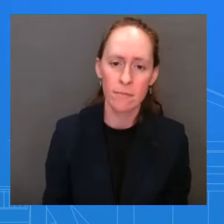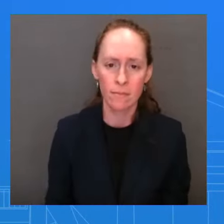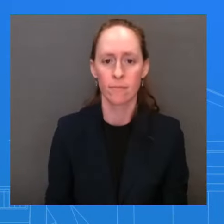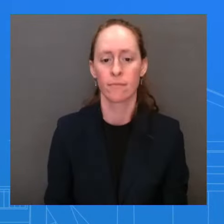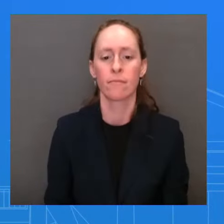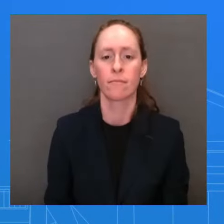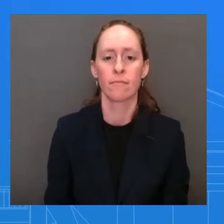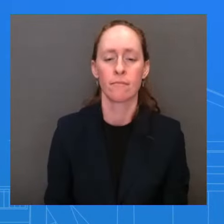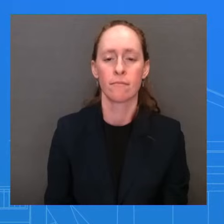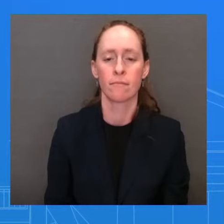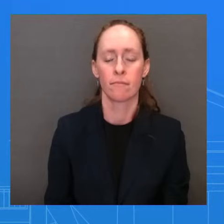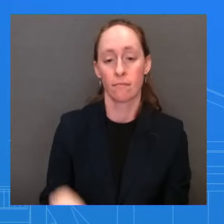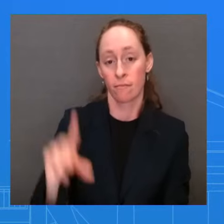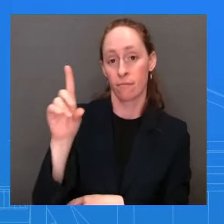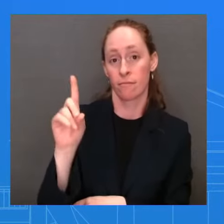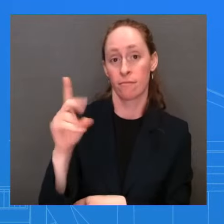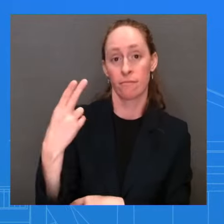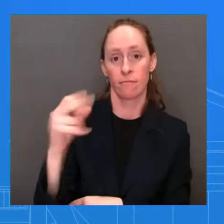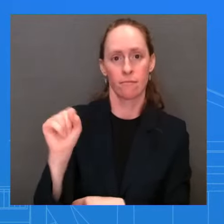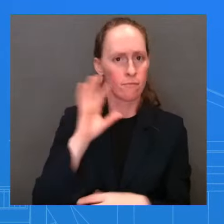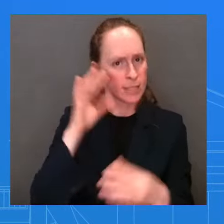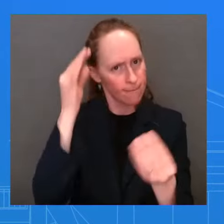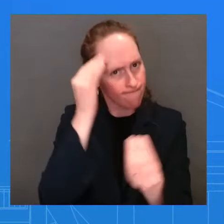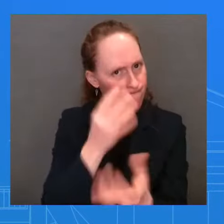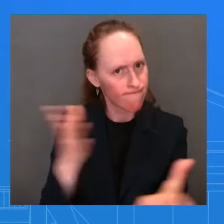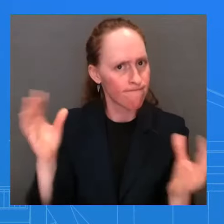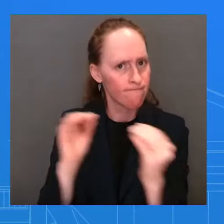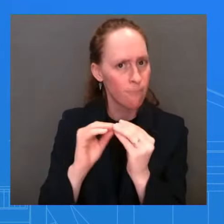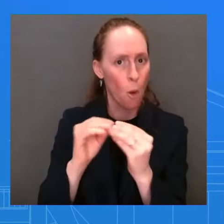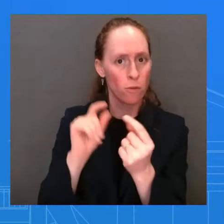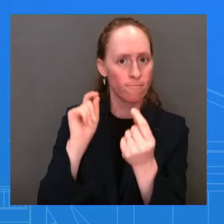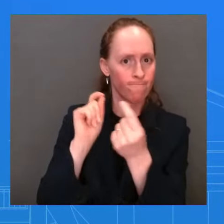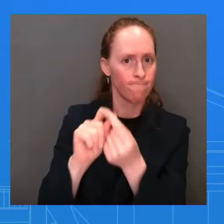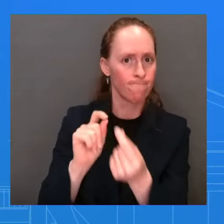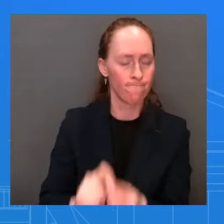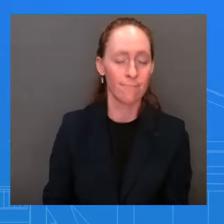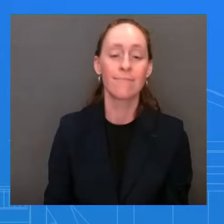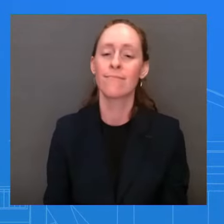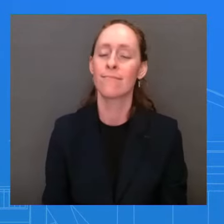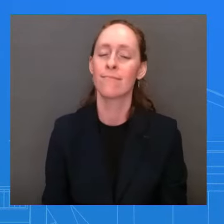shared their plan back in January. And we have seen from the data -- we have seen the --